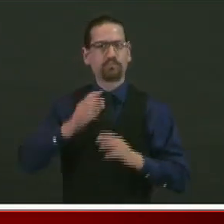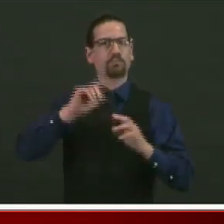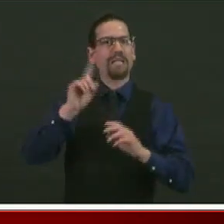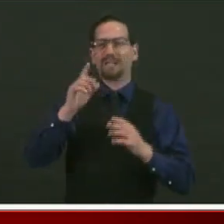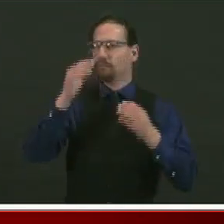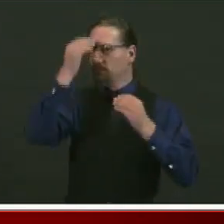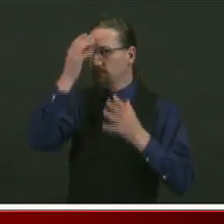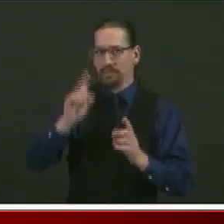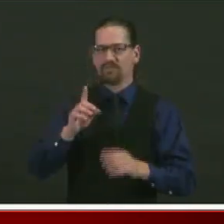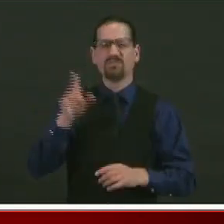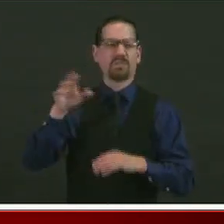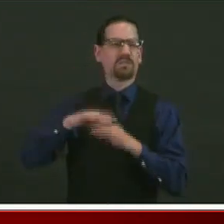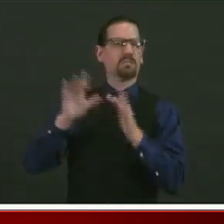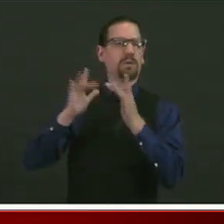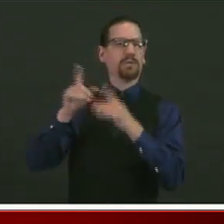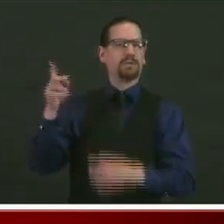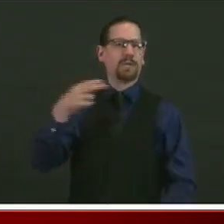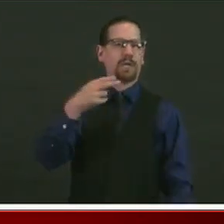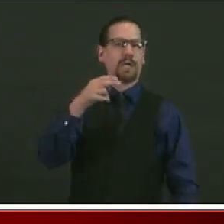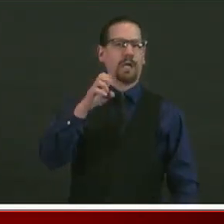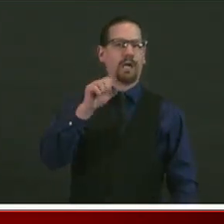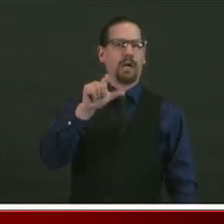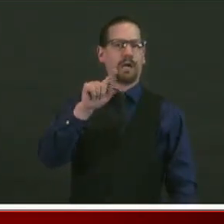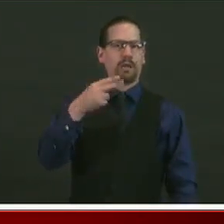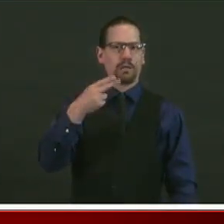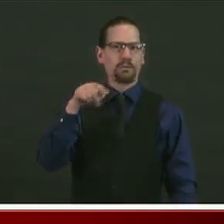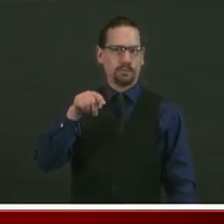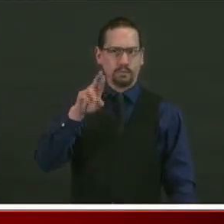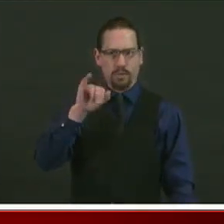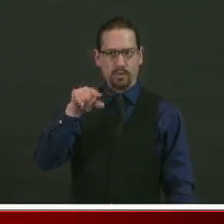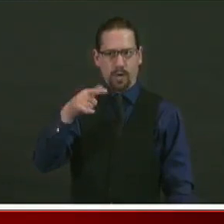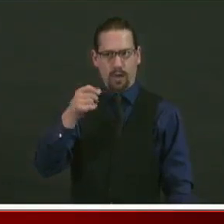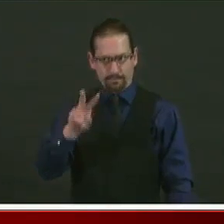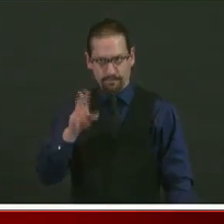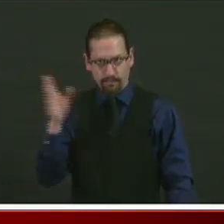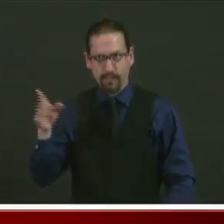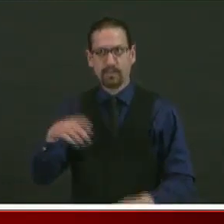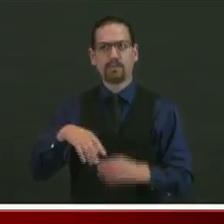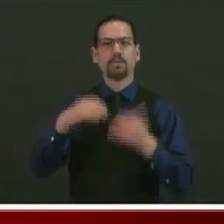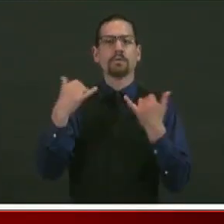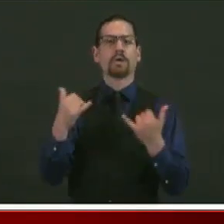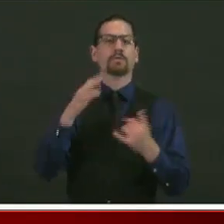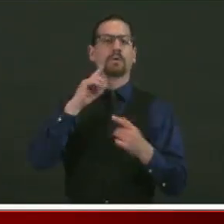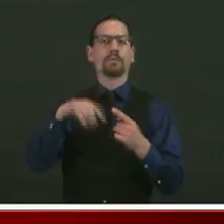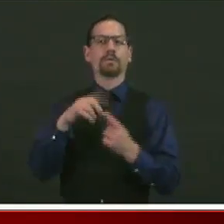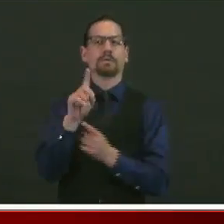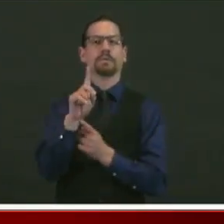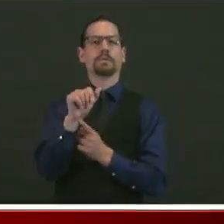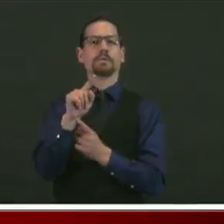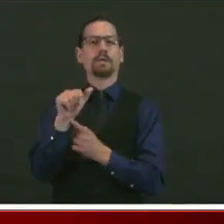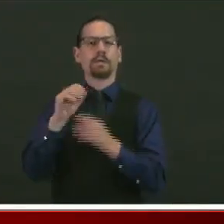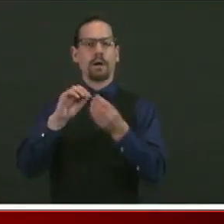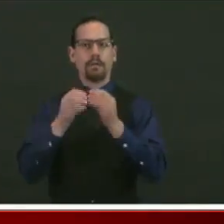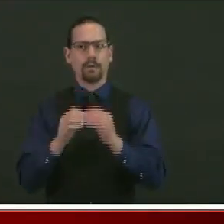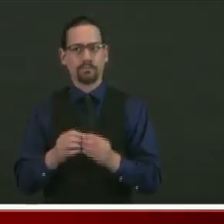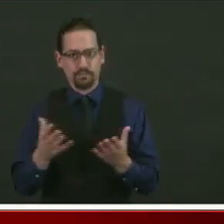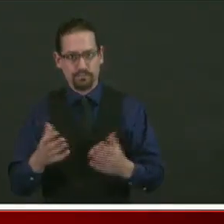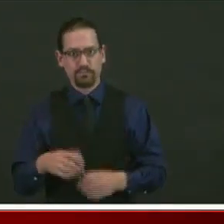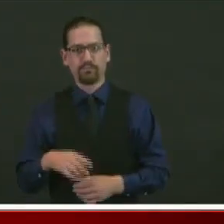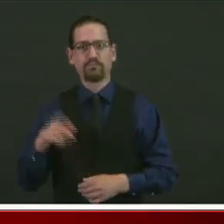I WANT TO THANK THE RHODE ISLAND DEPARTMENT OF HEALTH FOLKS, WHO HAVE A LOT TO DO WITH THAT. I WANT TO TALK ABOUT OUR DATA.